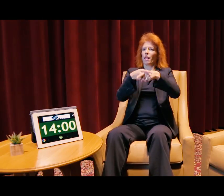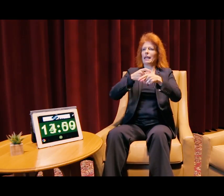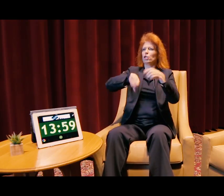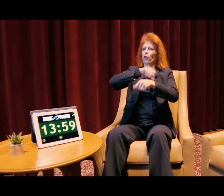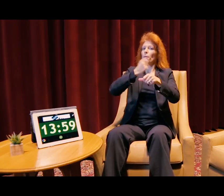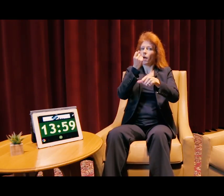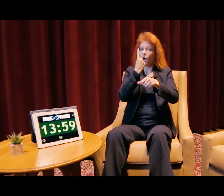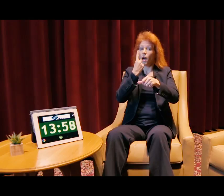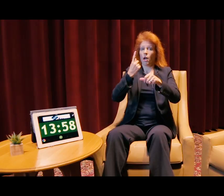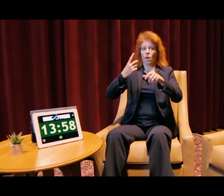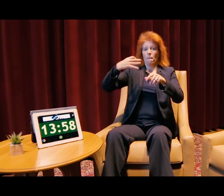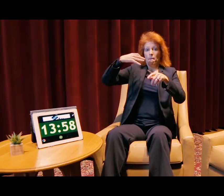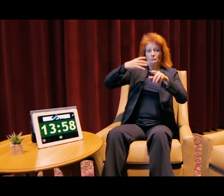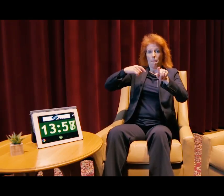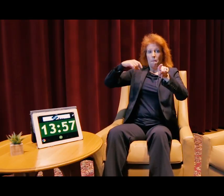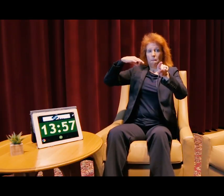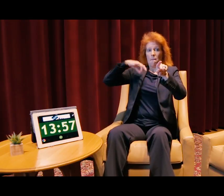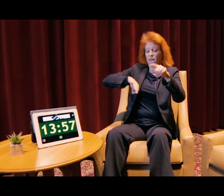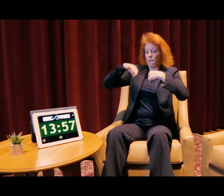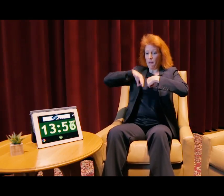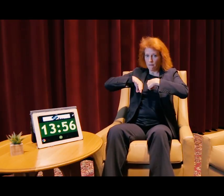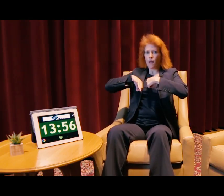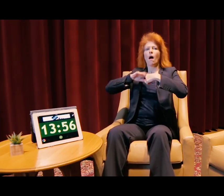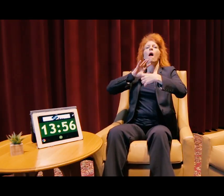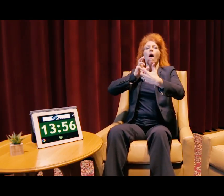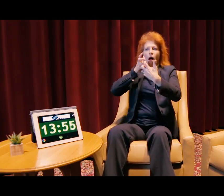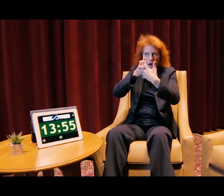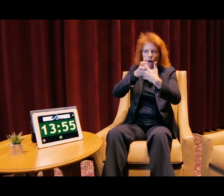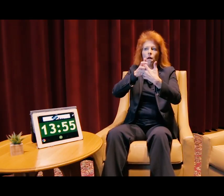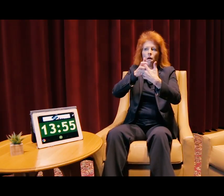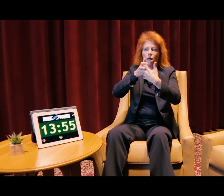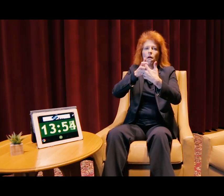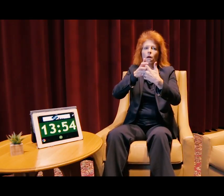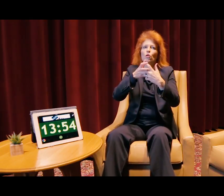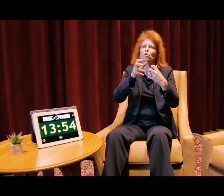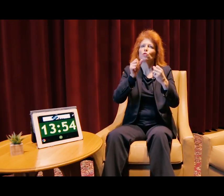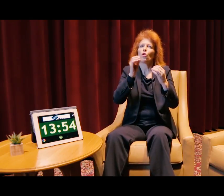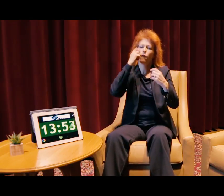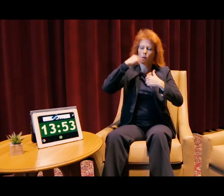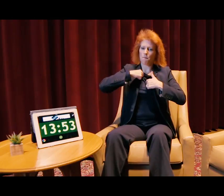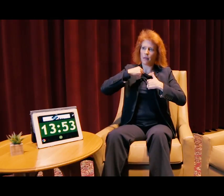contribution we each make to moving towards a common goal. And so for me, whenever a prospective client